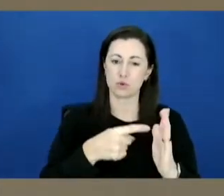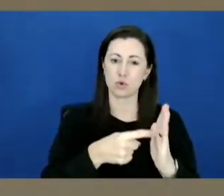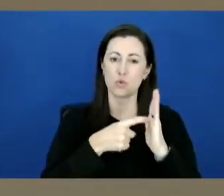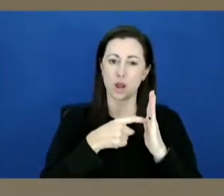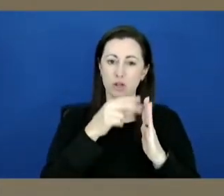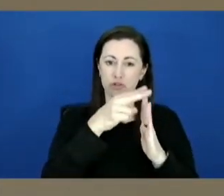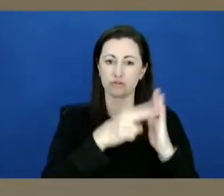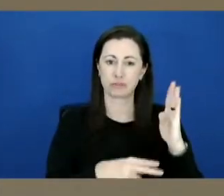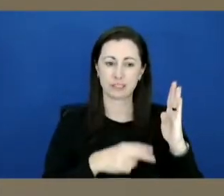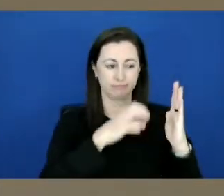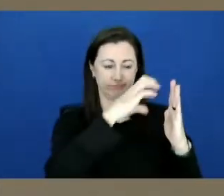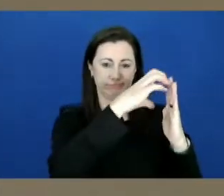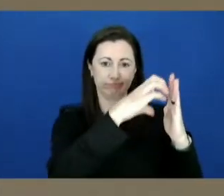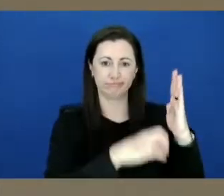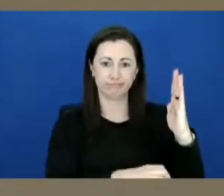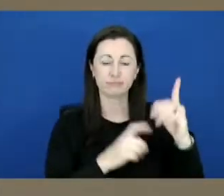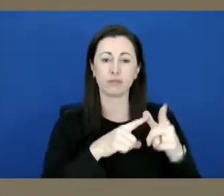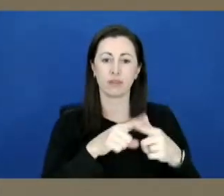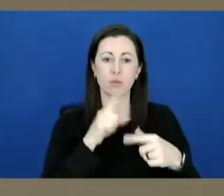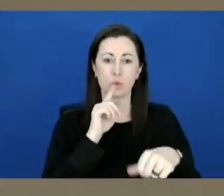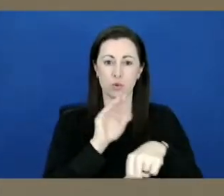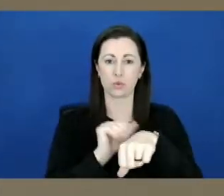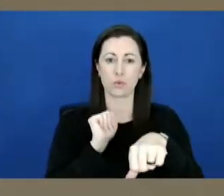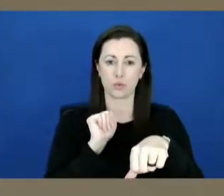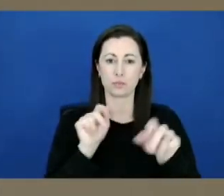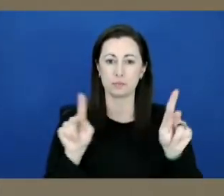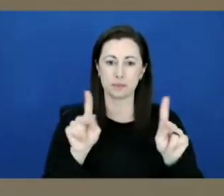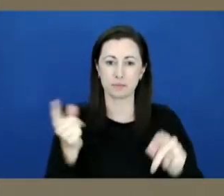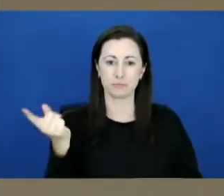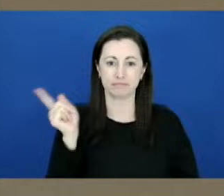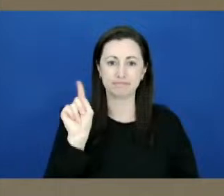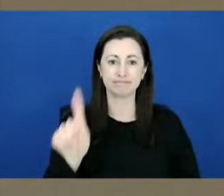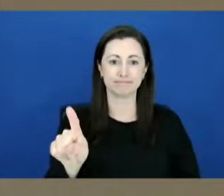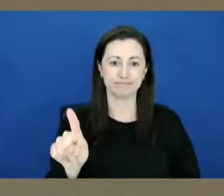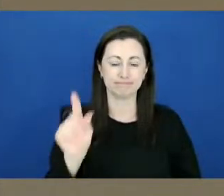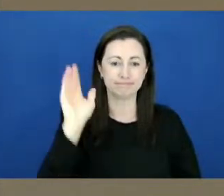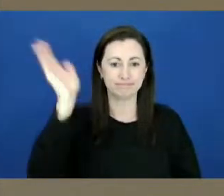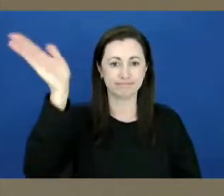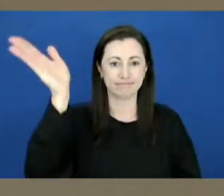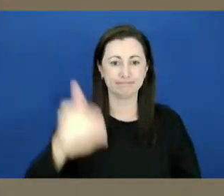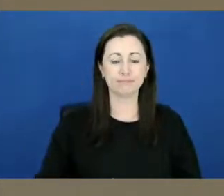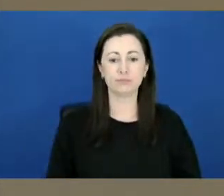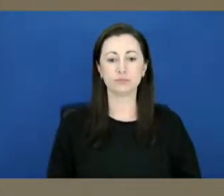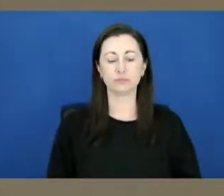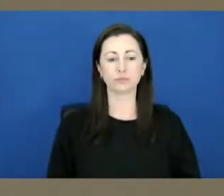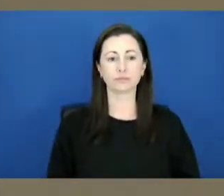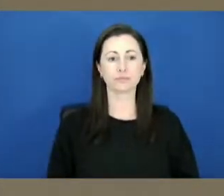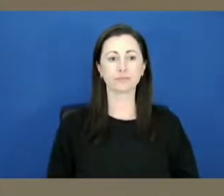PUBLIC APPEARANCE PORTION AND I